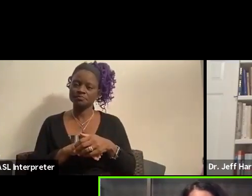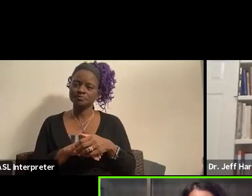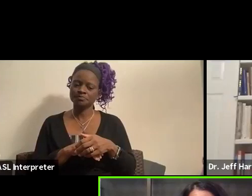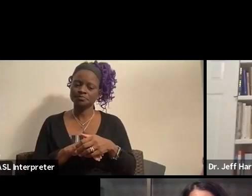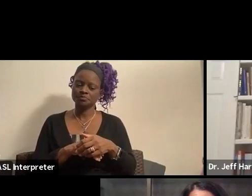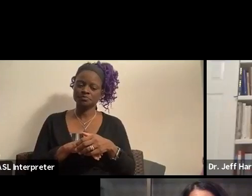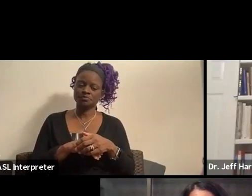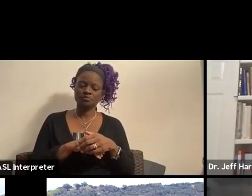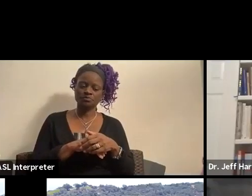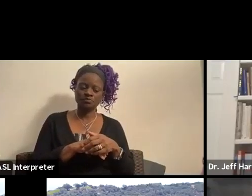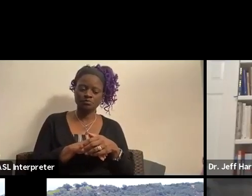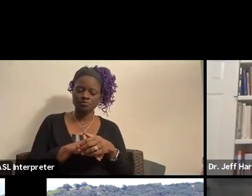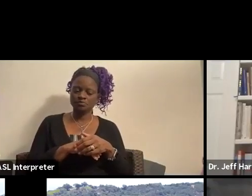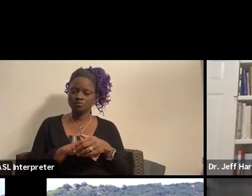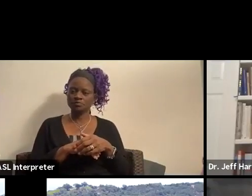OK, thank you.